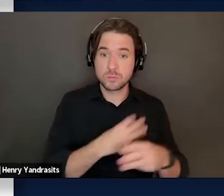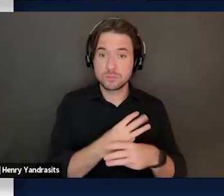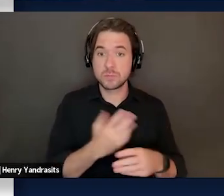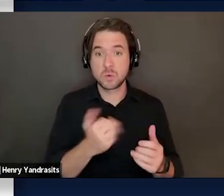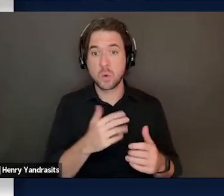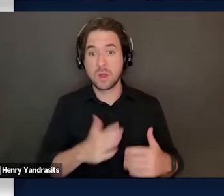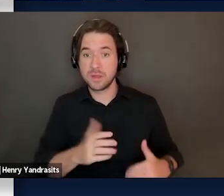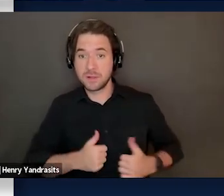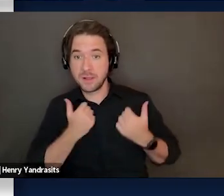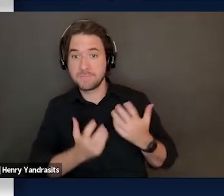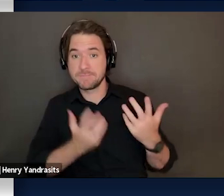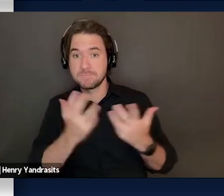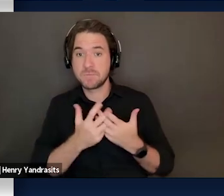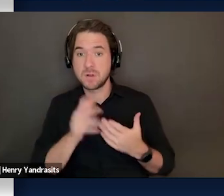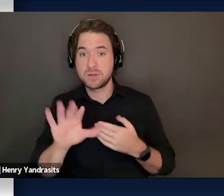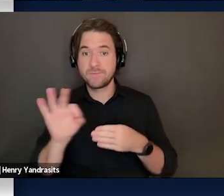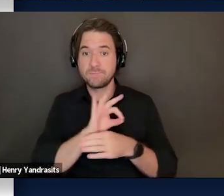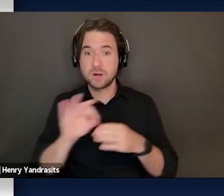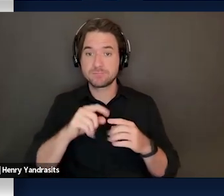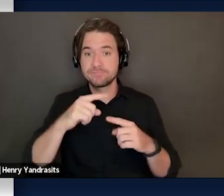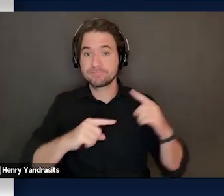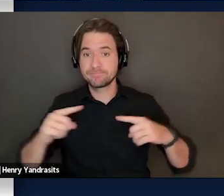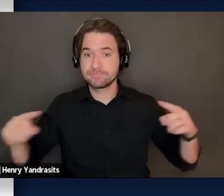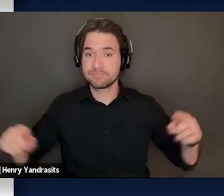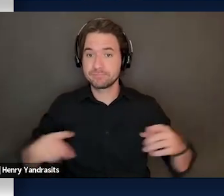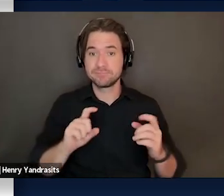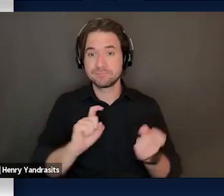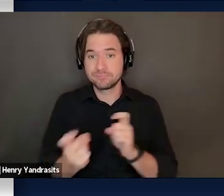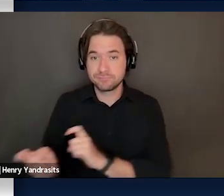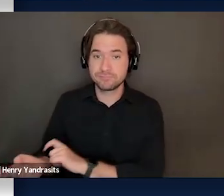Or their lives to fit their changing levels of function. So one of the most common ones was asking others for help.